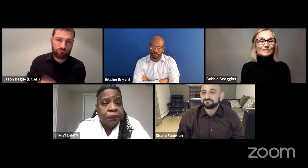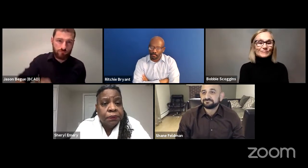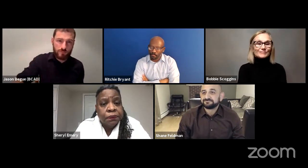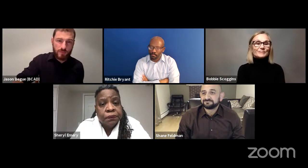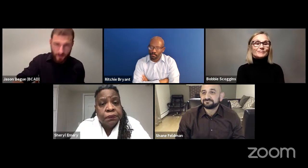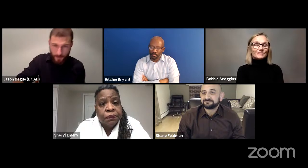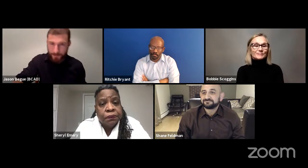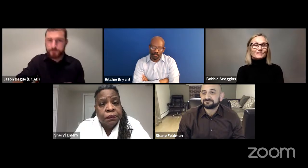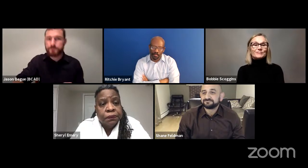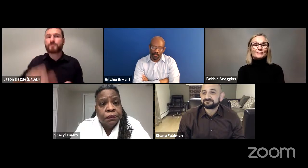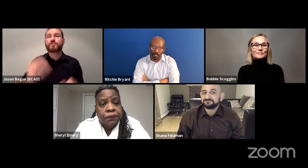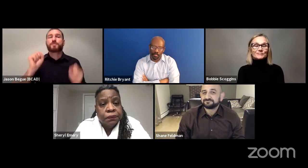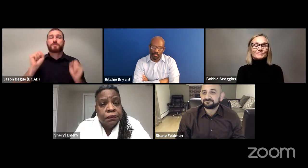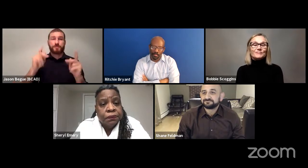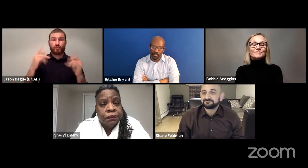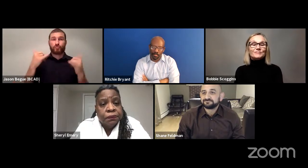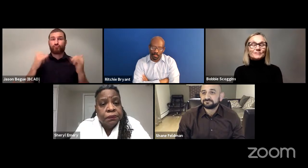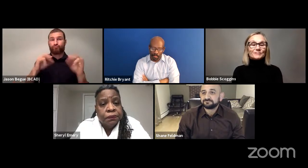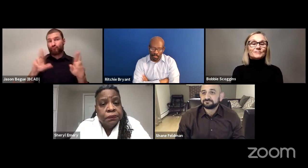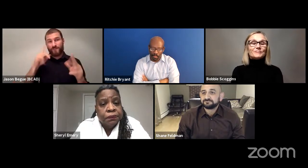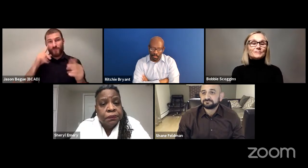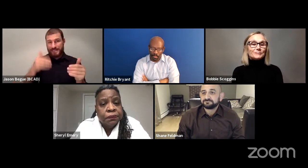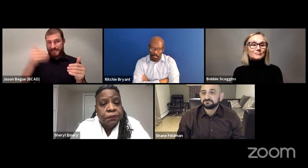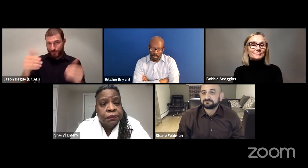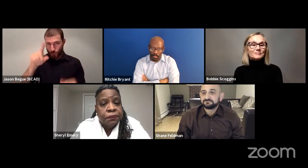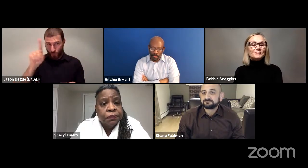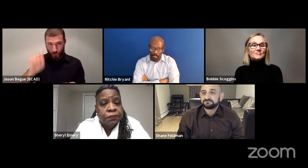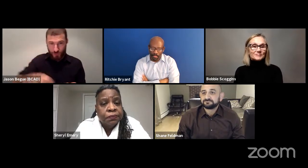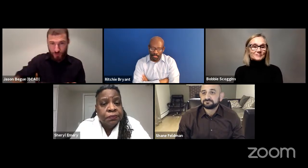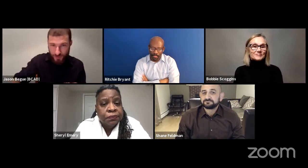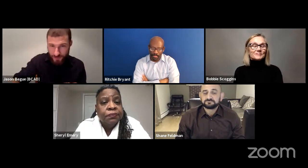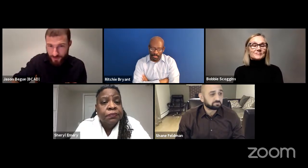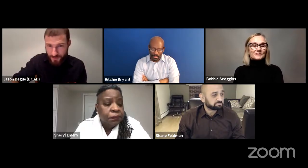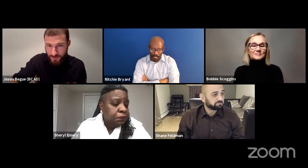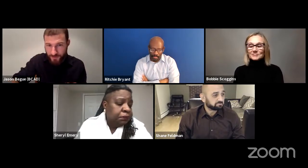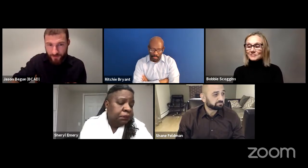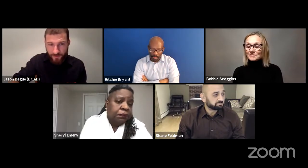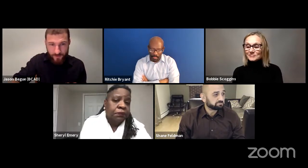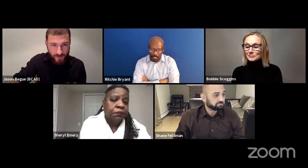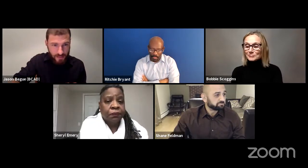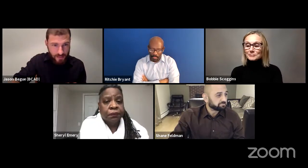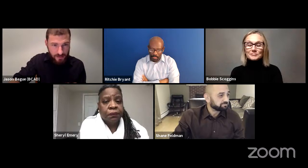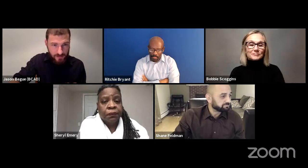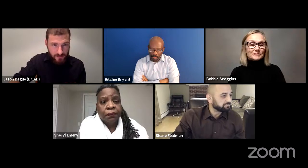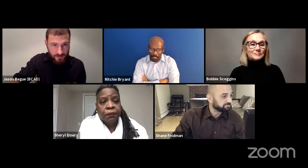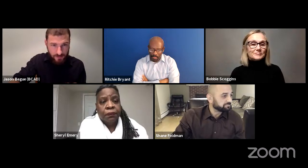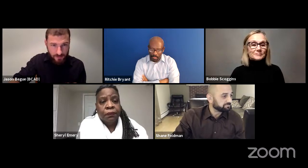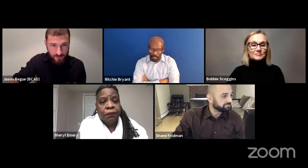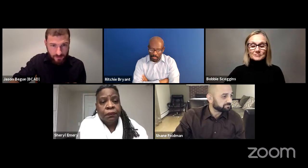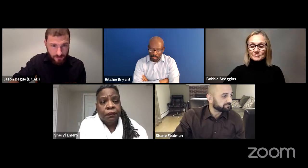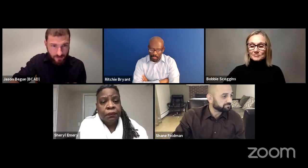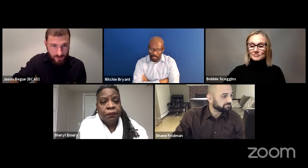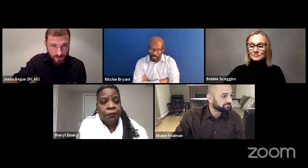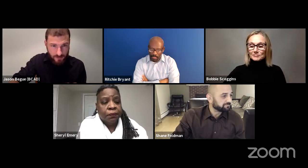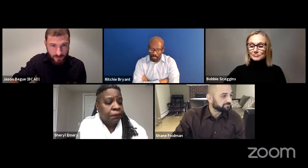to think about. Thank you so much, Sheryl. Are we ready for our next question? Okay,